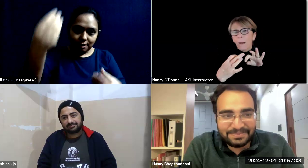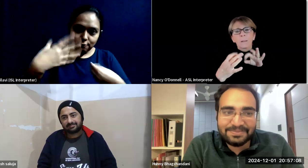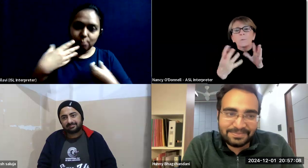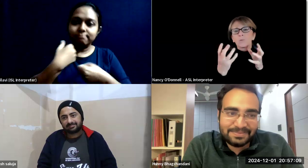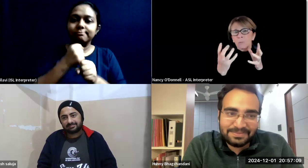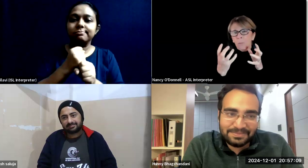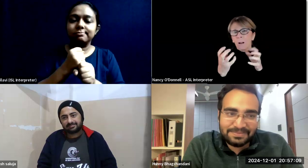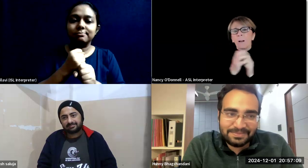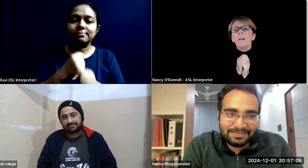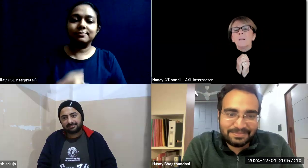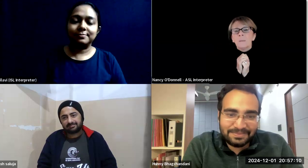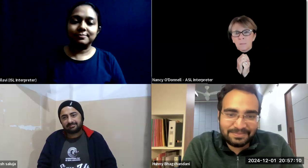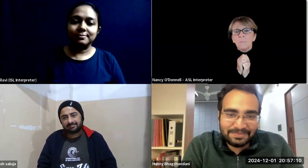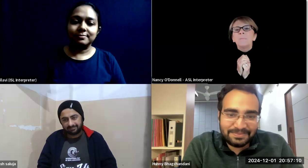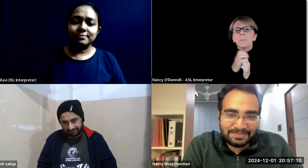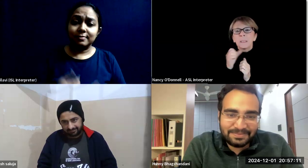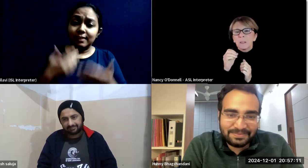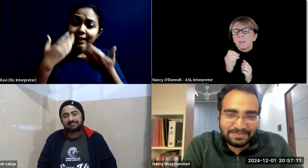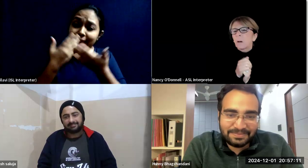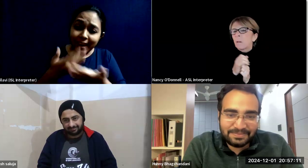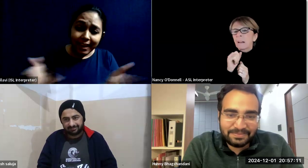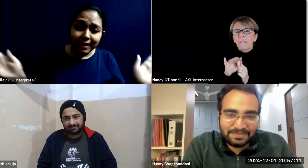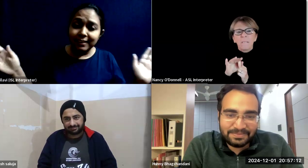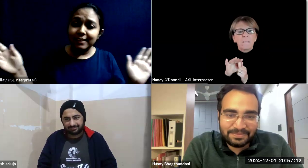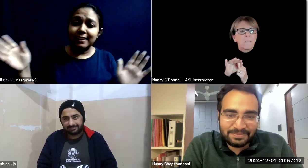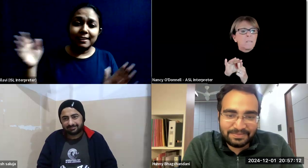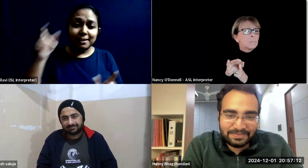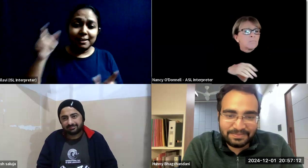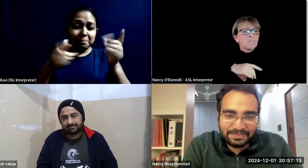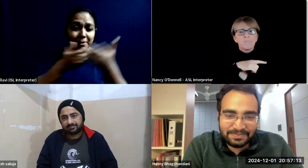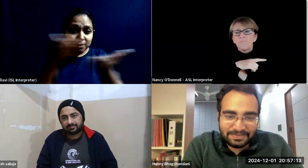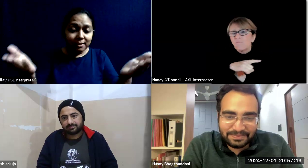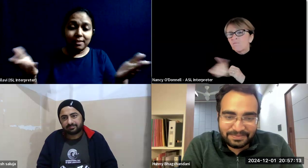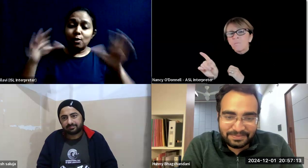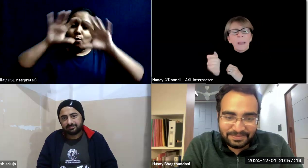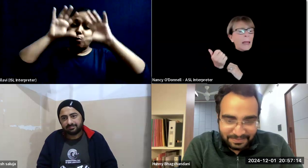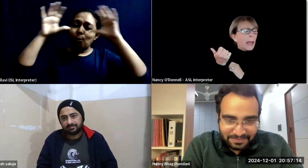So if anybody from anywhere in the world